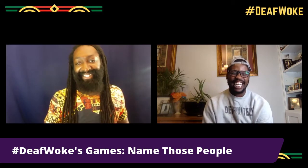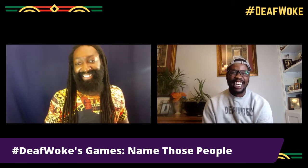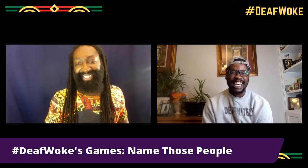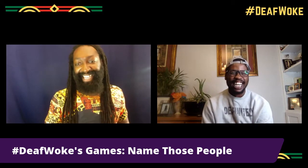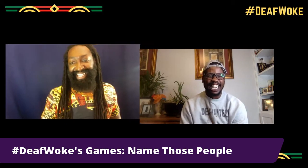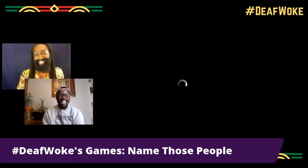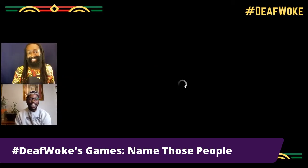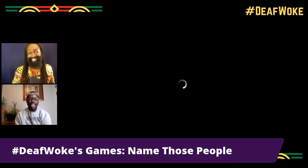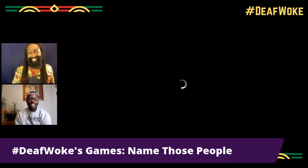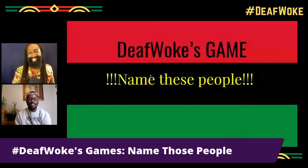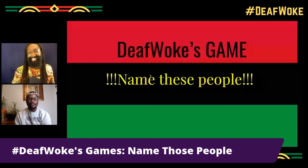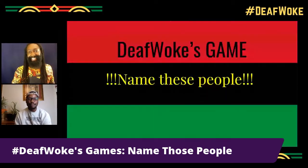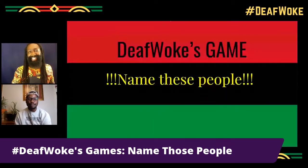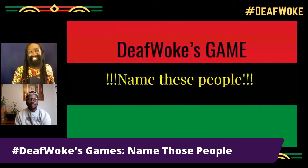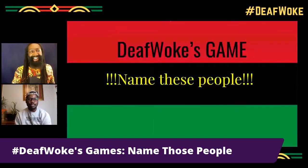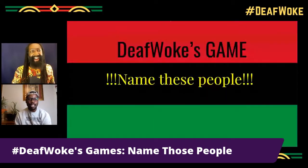We'll see, we'll see.